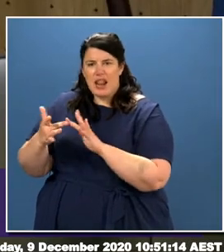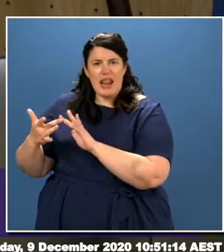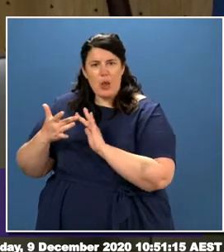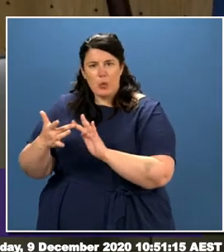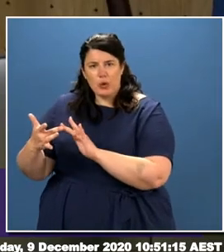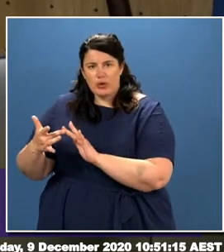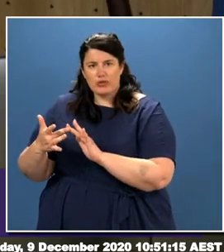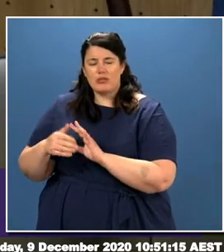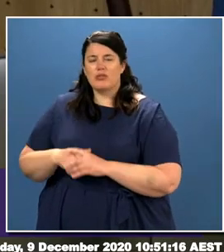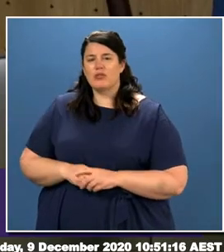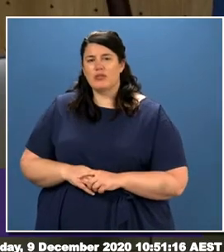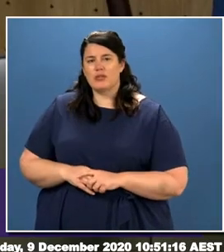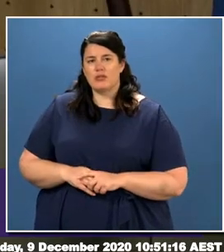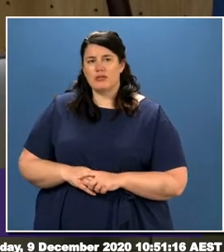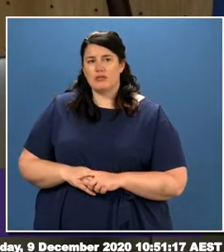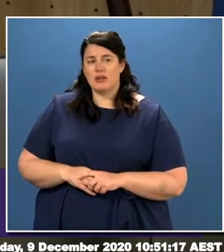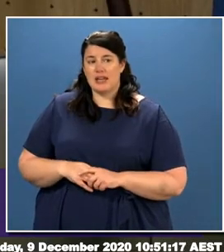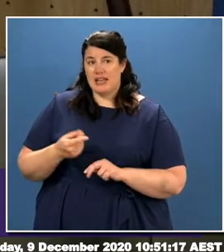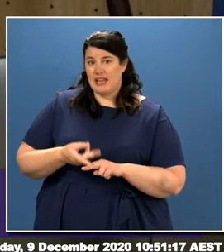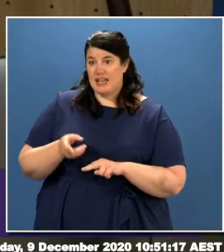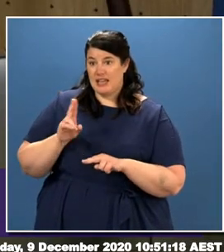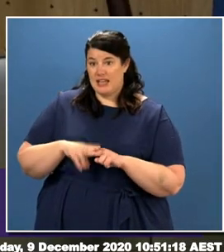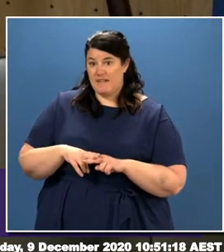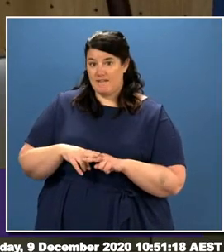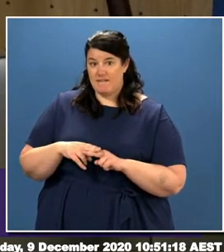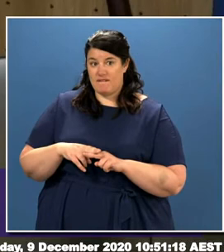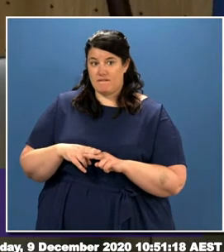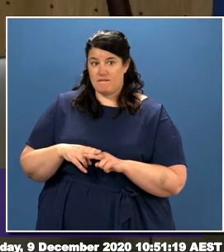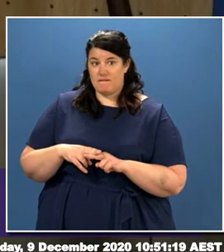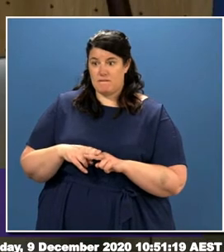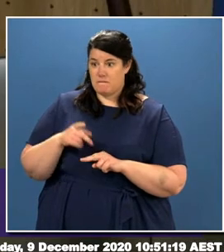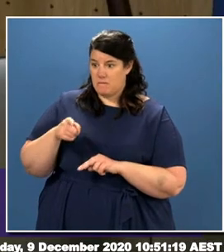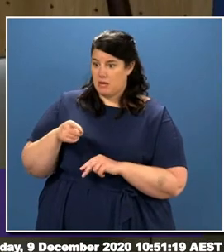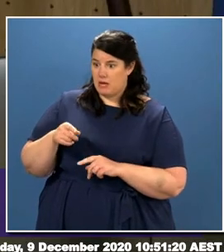employer gets from having you at the workplace.